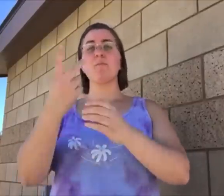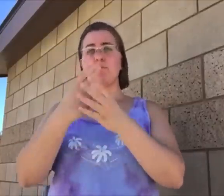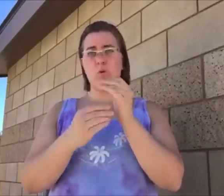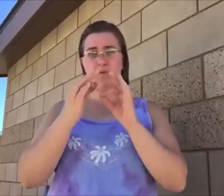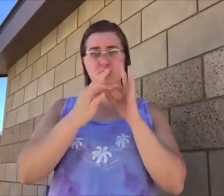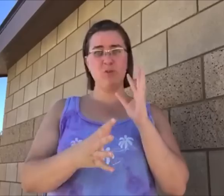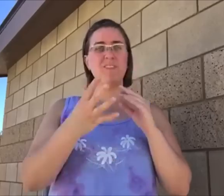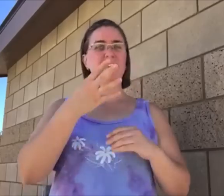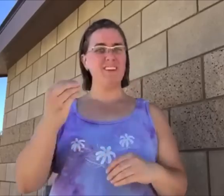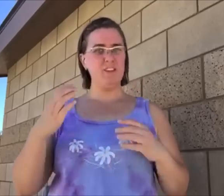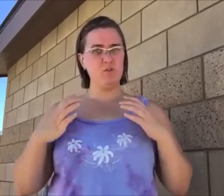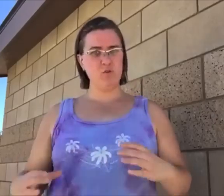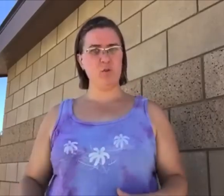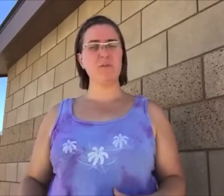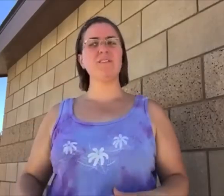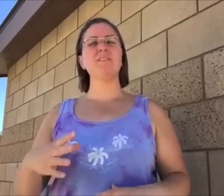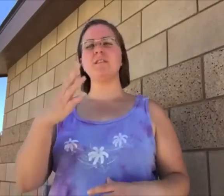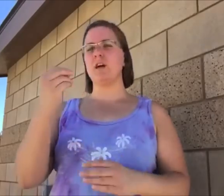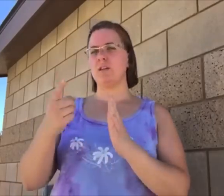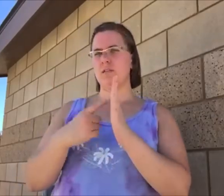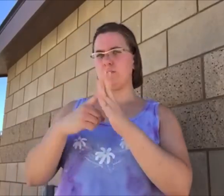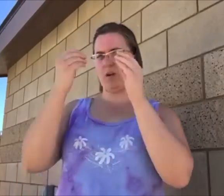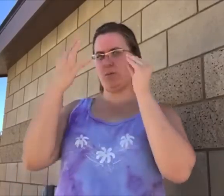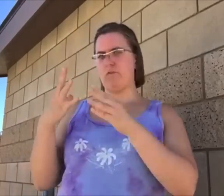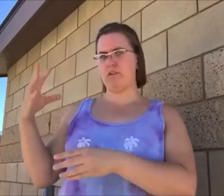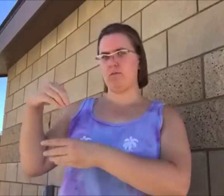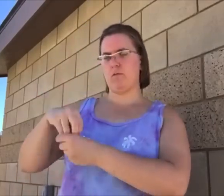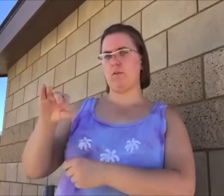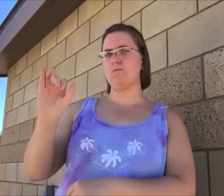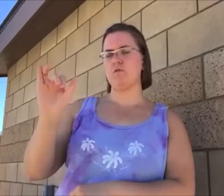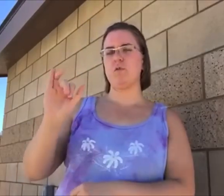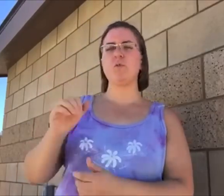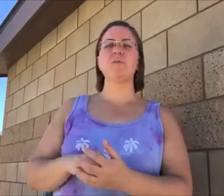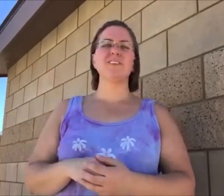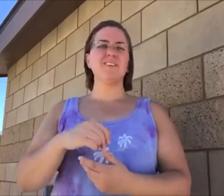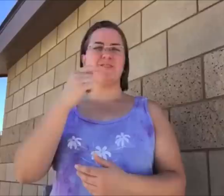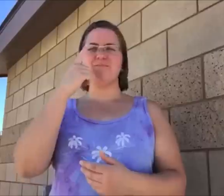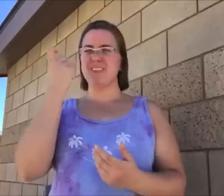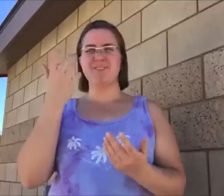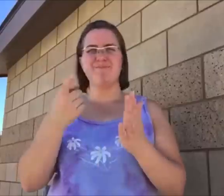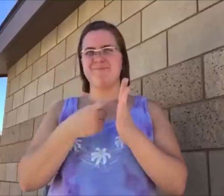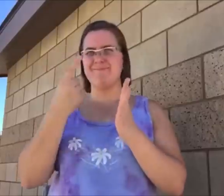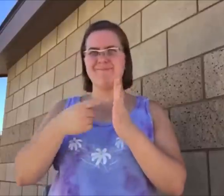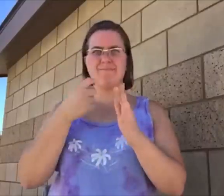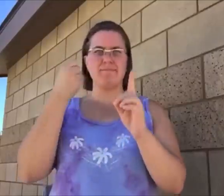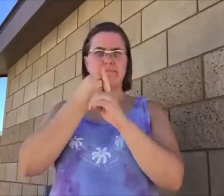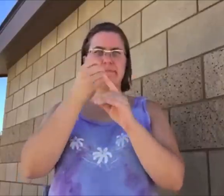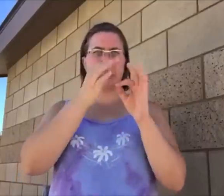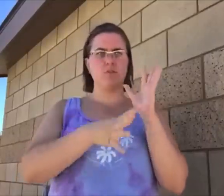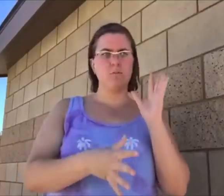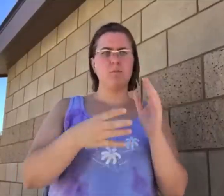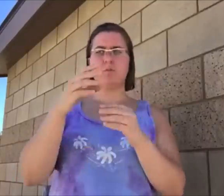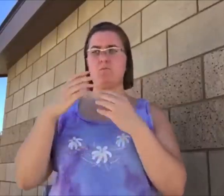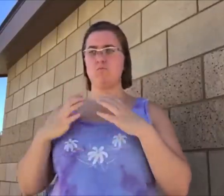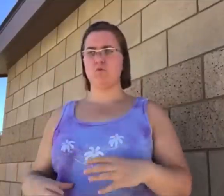to establish an effective sign choice. This means both the Deaf consumer and interpreter(s) work together, and the professor as well, who is an expert in the context,